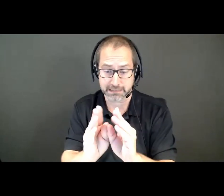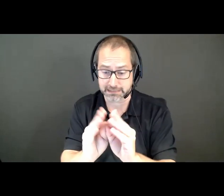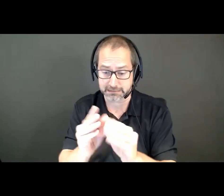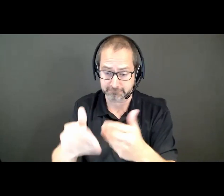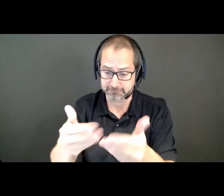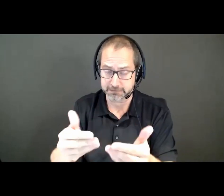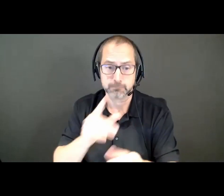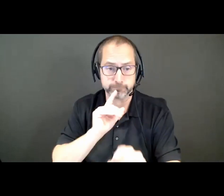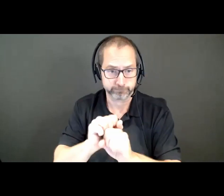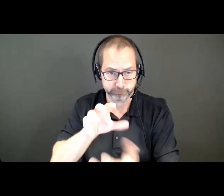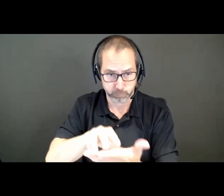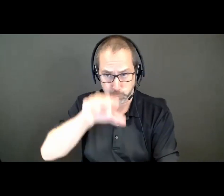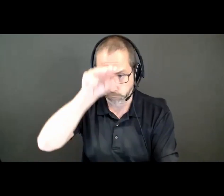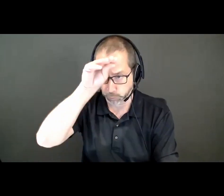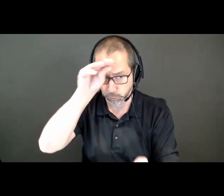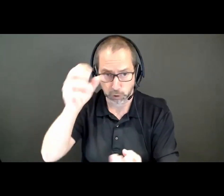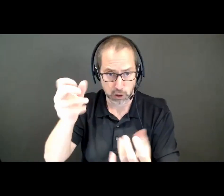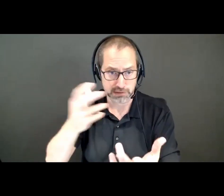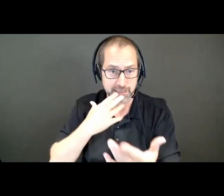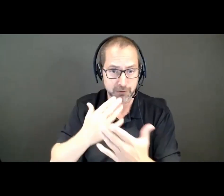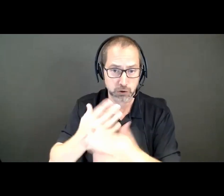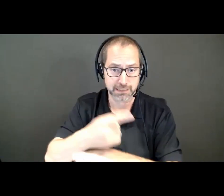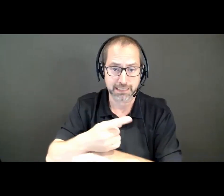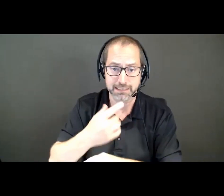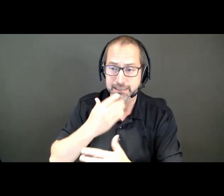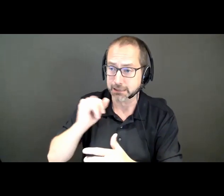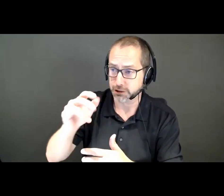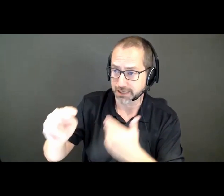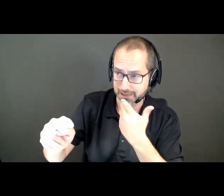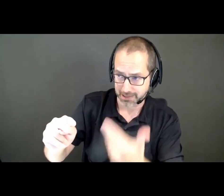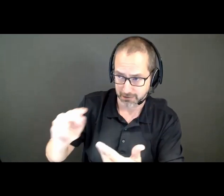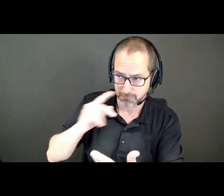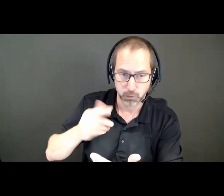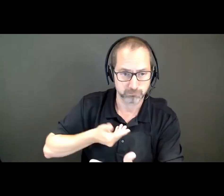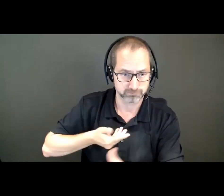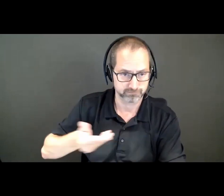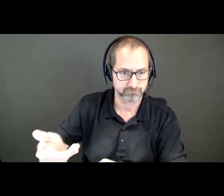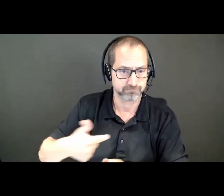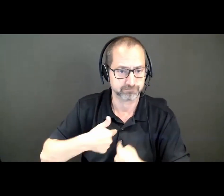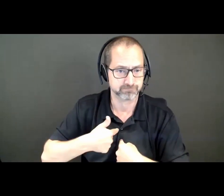together. Miigwech for having me, Jen. >> DR. JEN RINALDI: Miigwech.